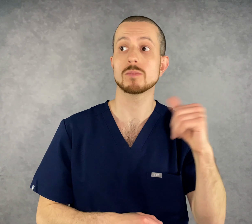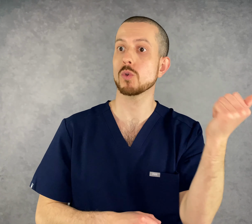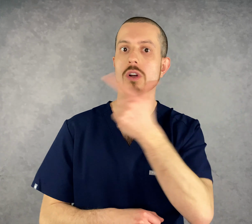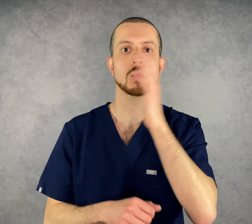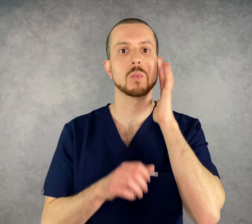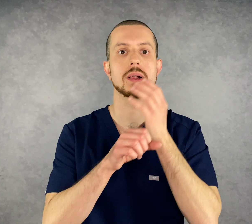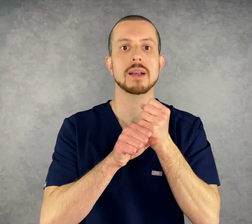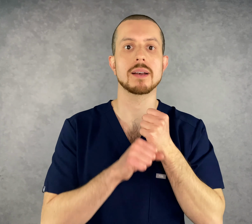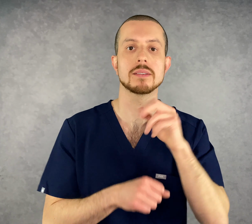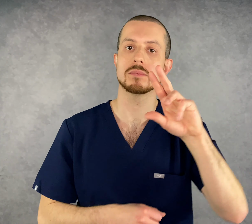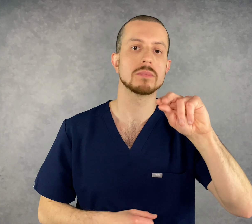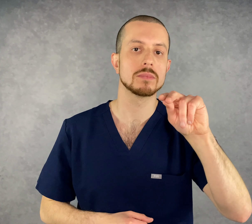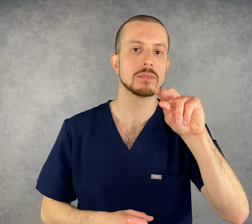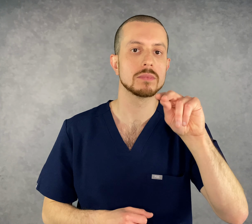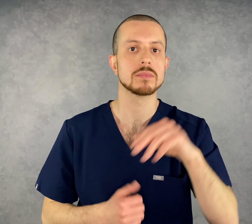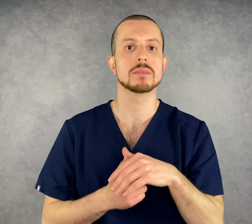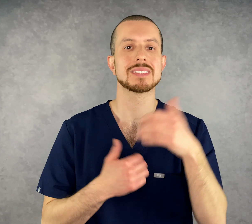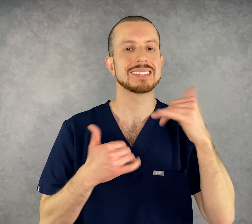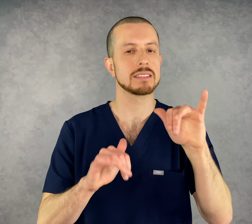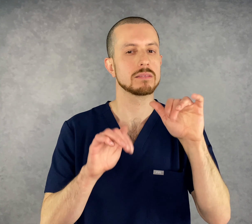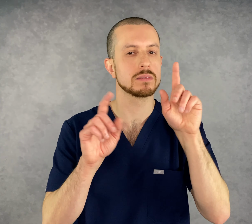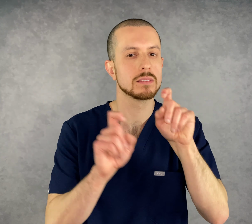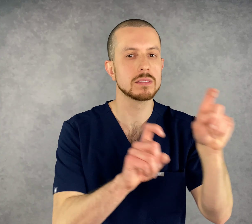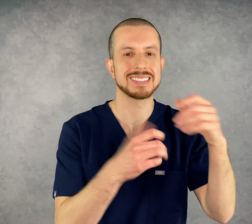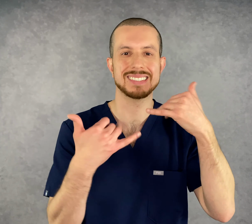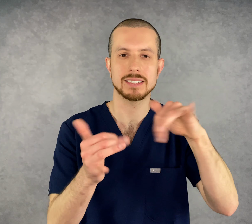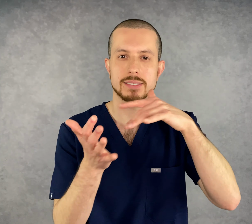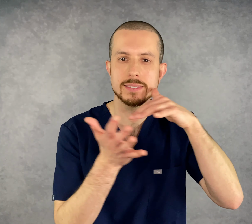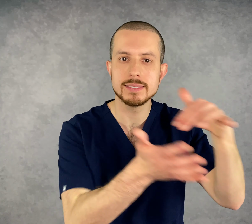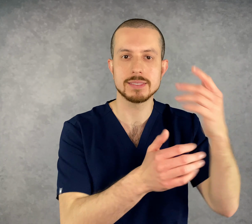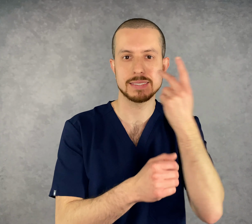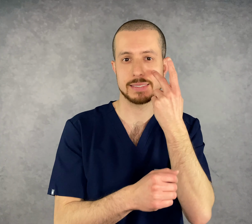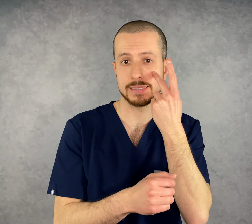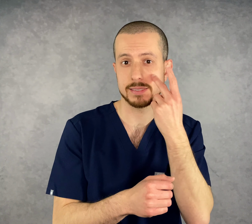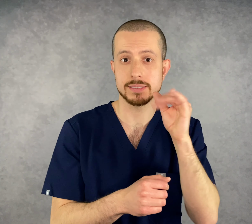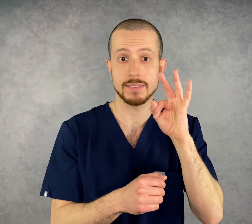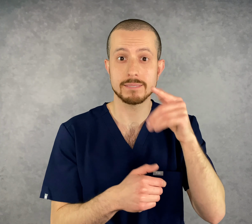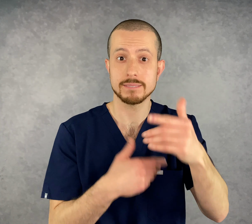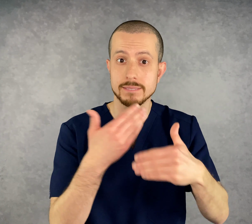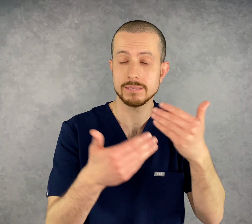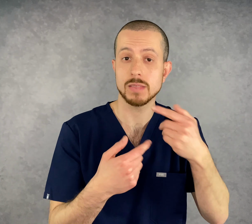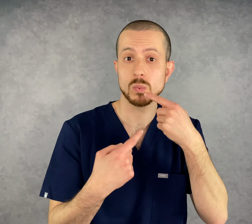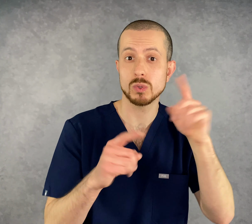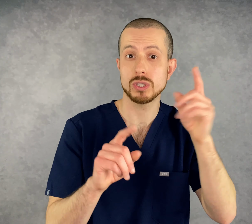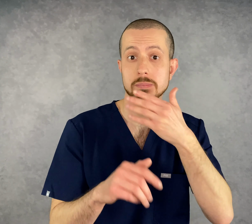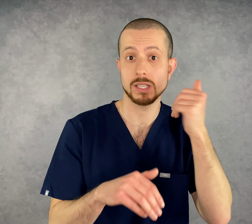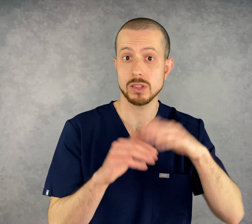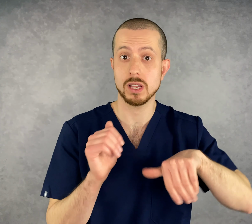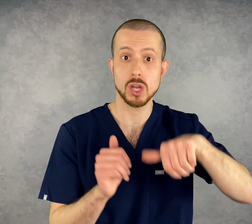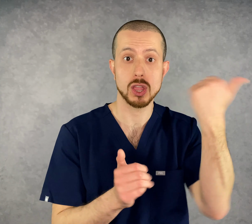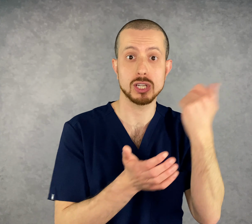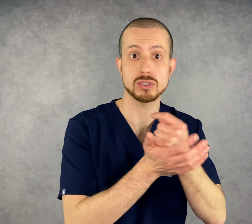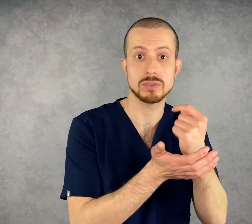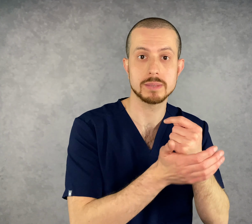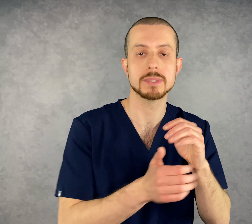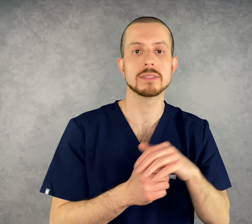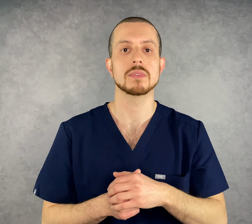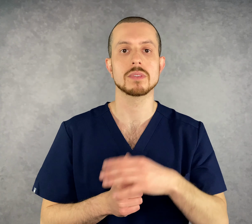Not everyone will be given this. It's still undergoing trials. We are still studying this to see how effective it is. Does it work better than other treatments?